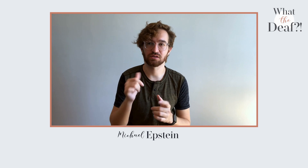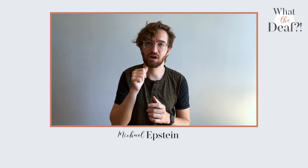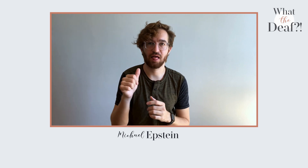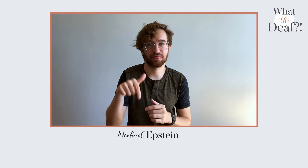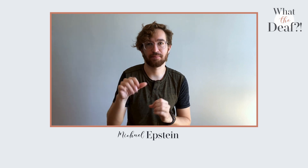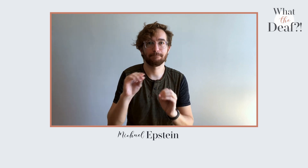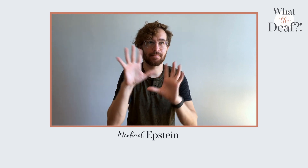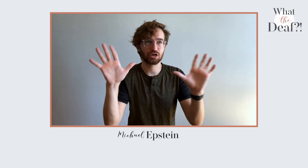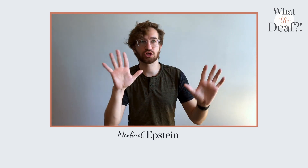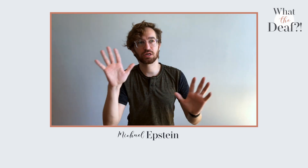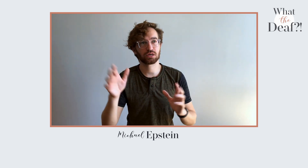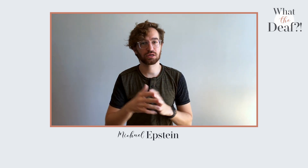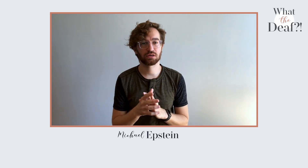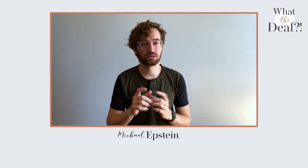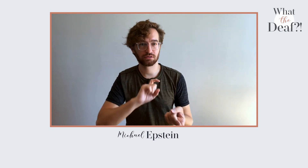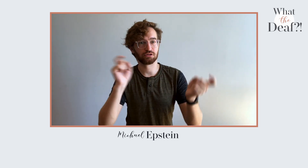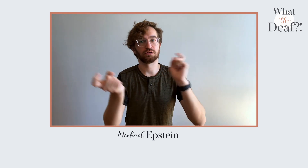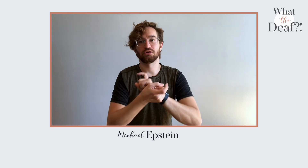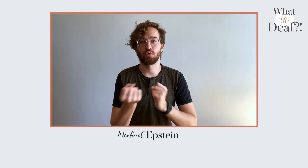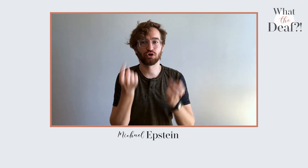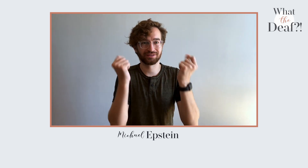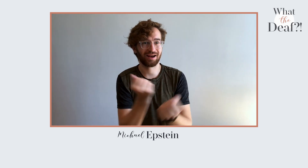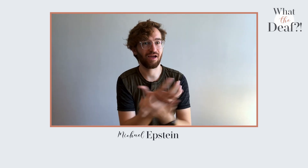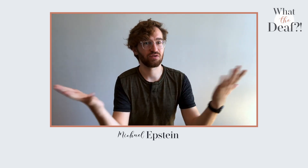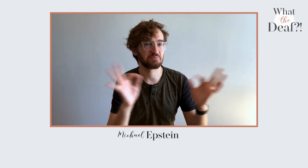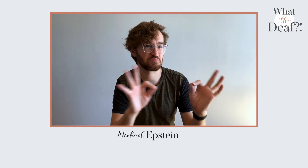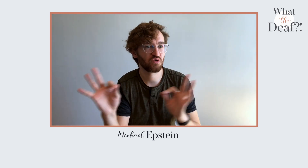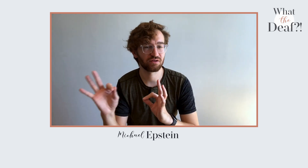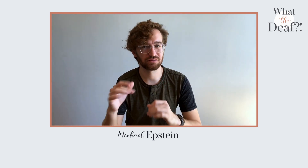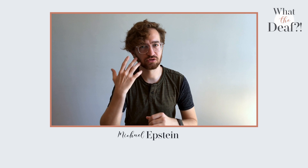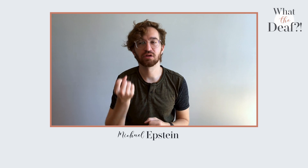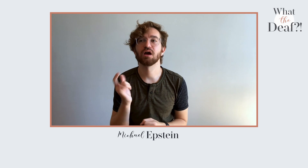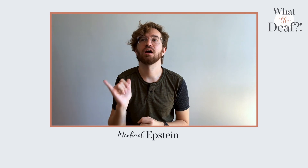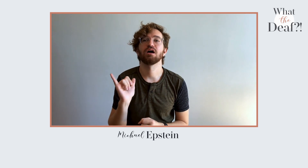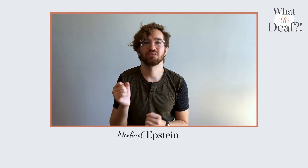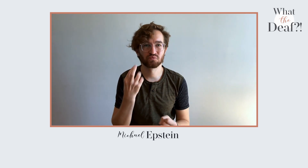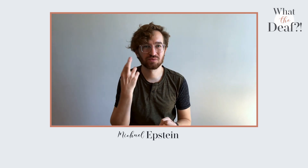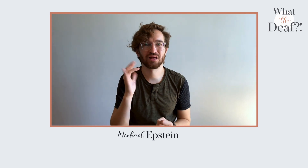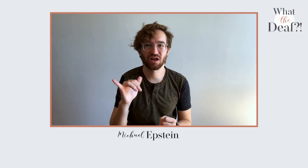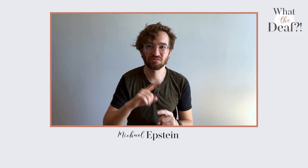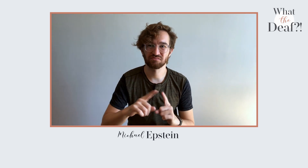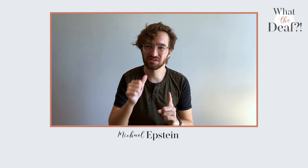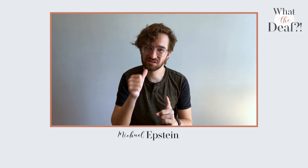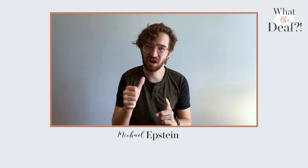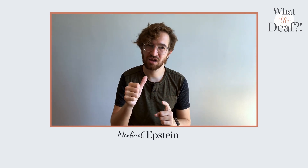Being hearing is not some magic thing where you'll understand everything in the world and find success. And I've realized that of course,